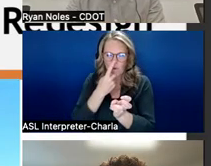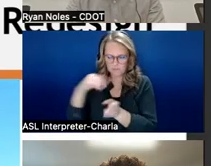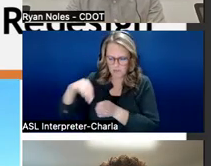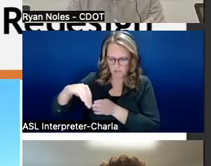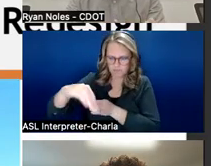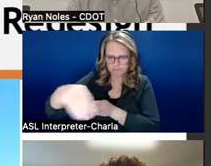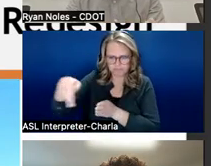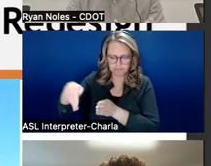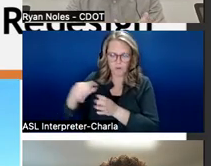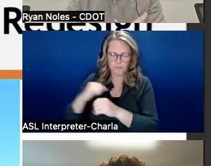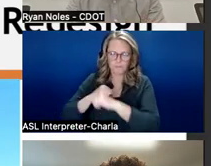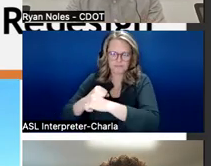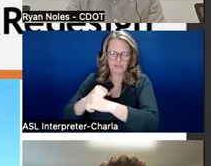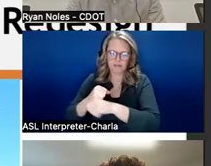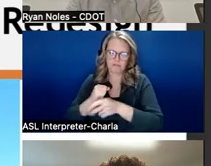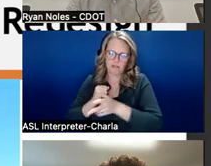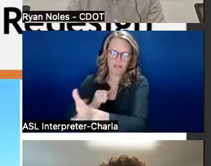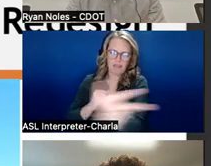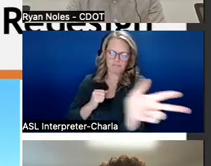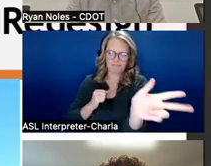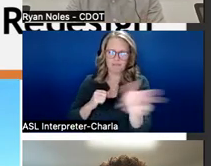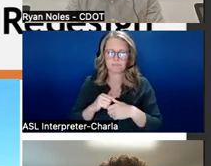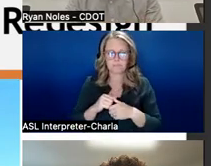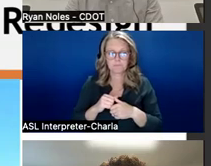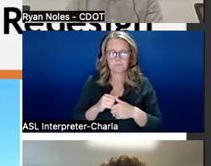And ultimately, we will be working with RTD